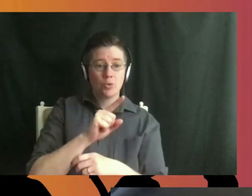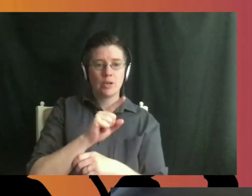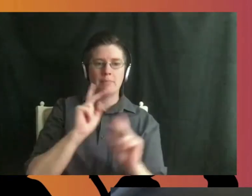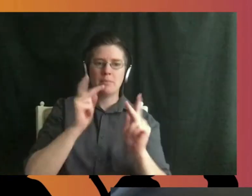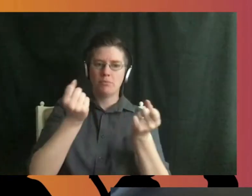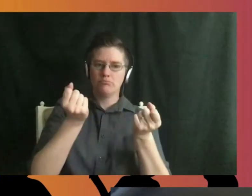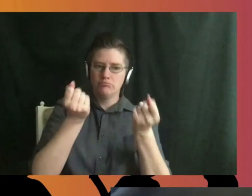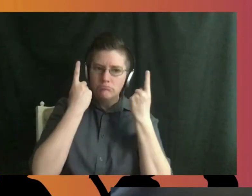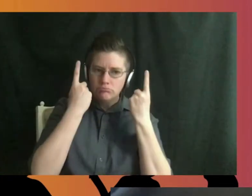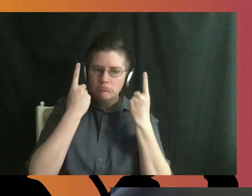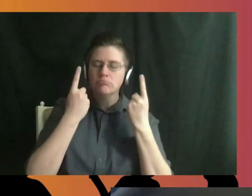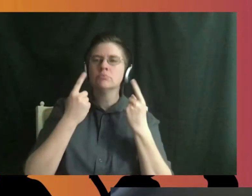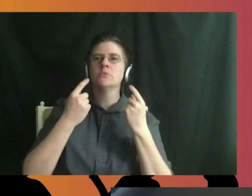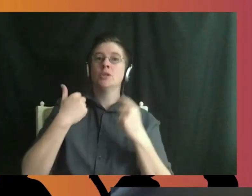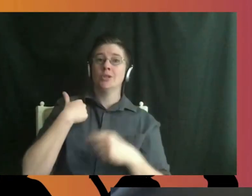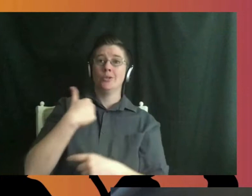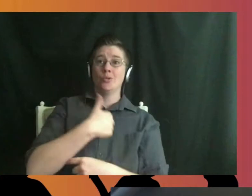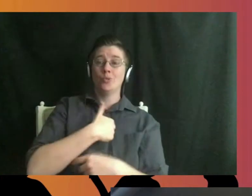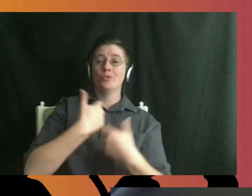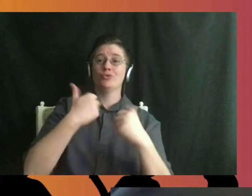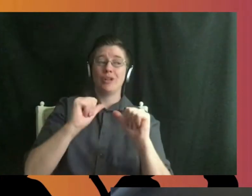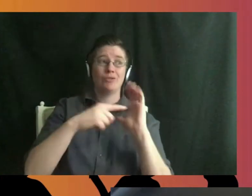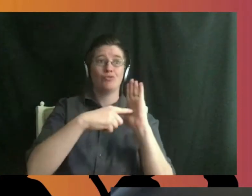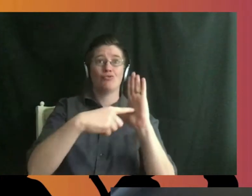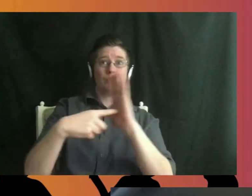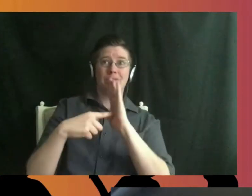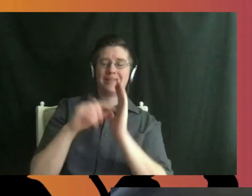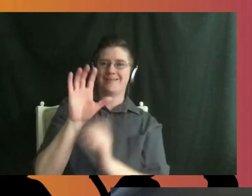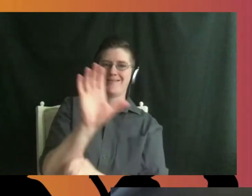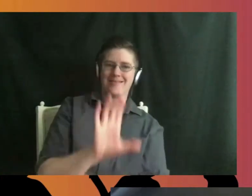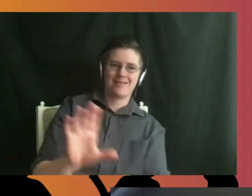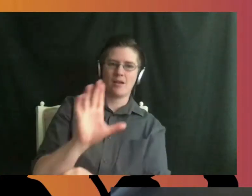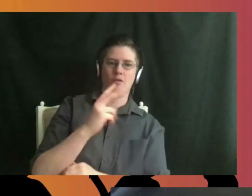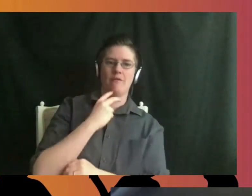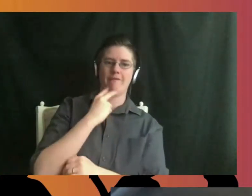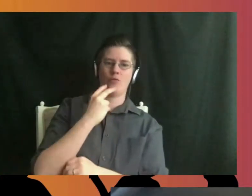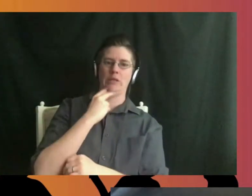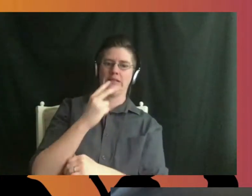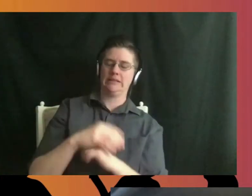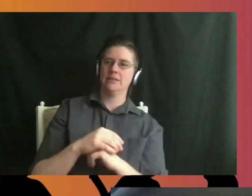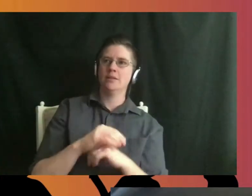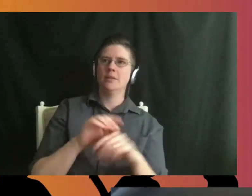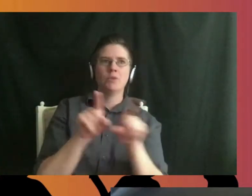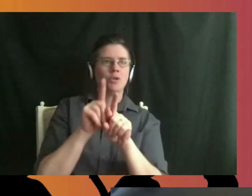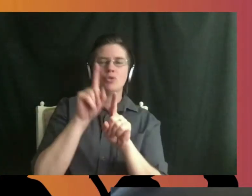we're trying to represent uh their voices but also we need everybody out there you get black lives